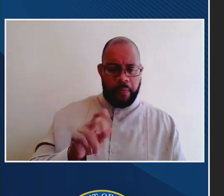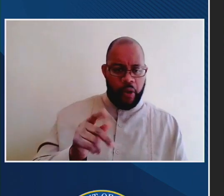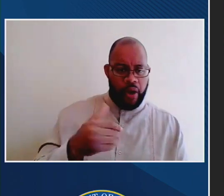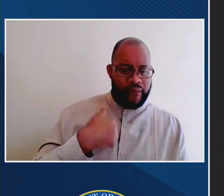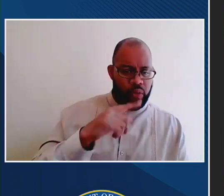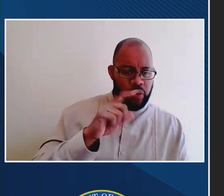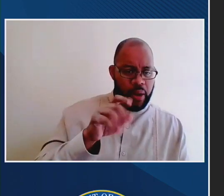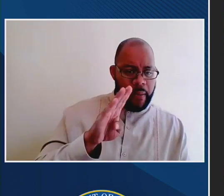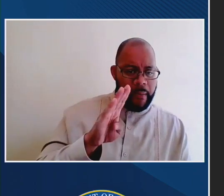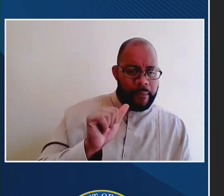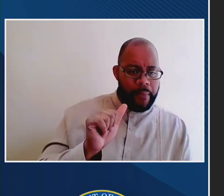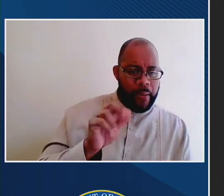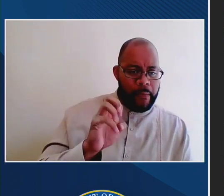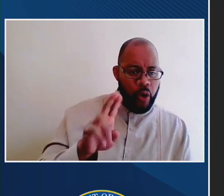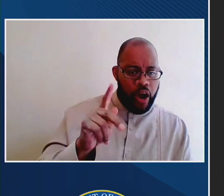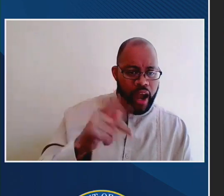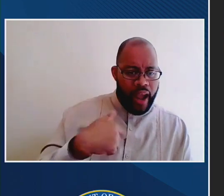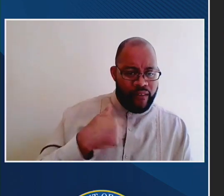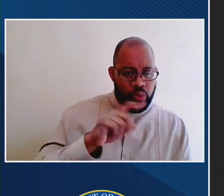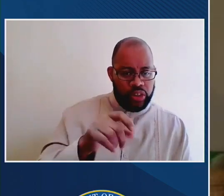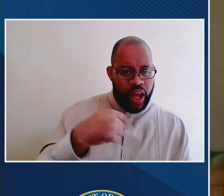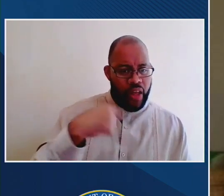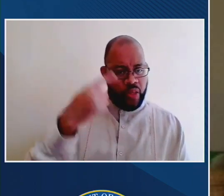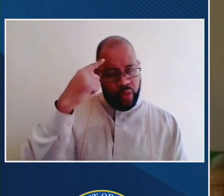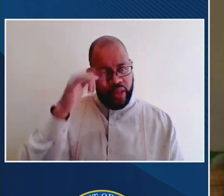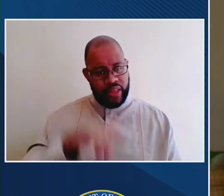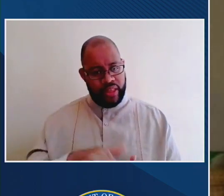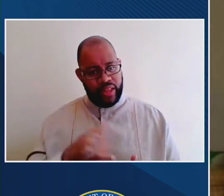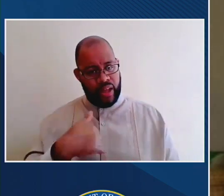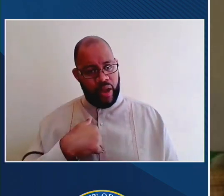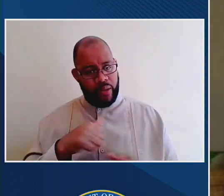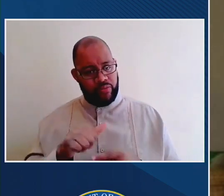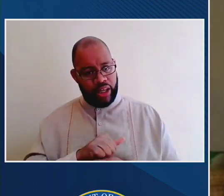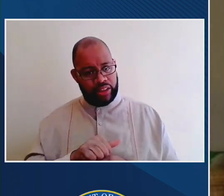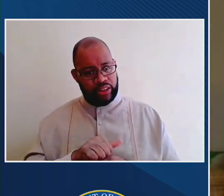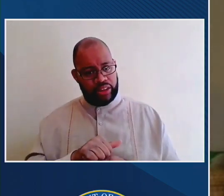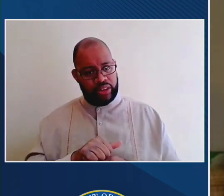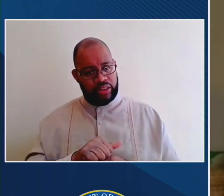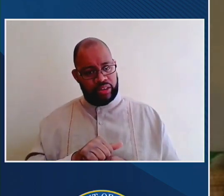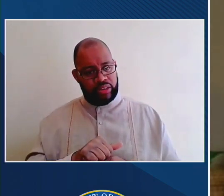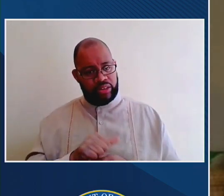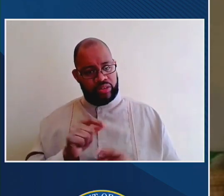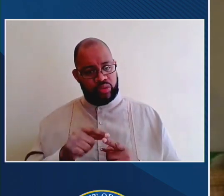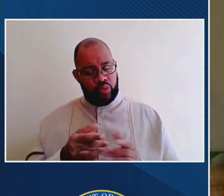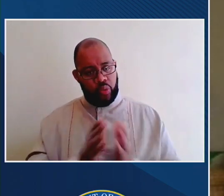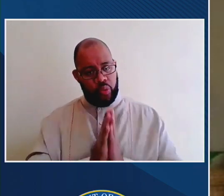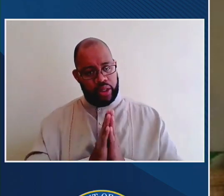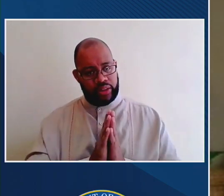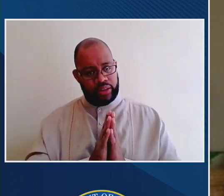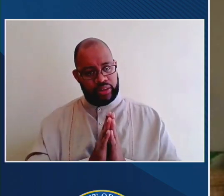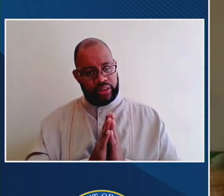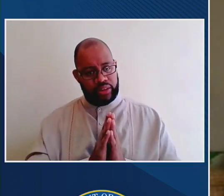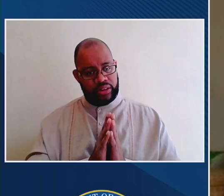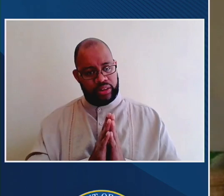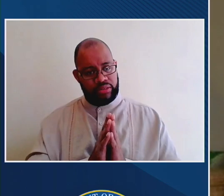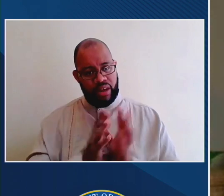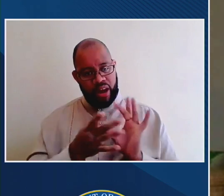I do. I thought it was our practice to request comments from the descending